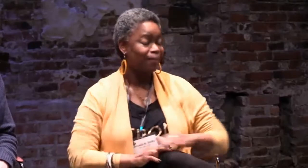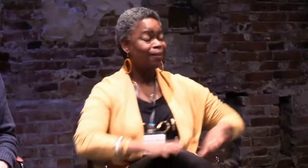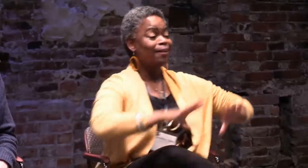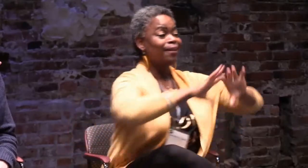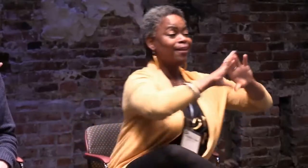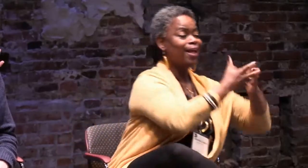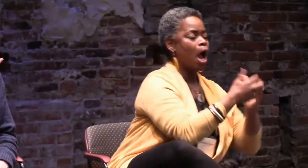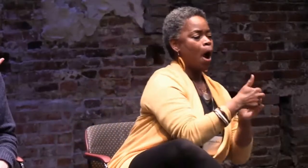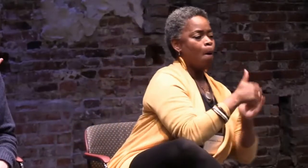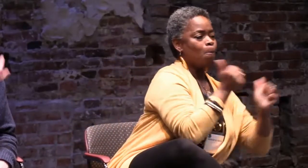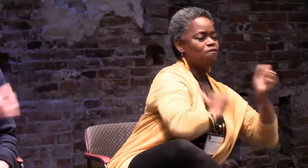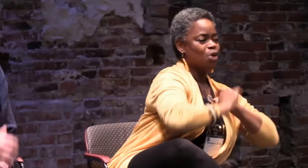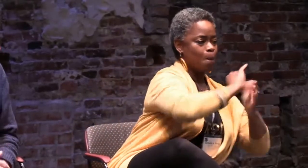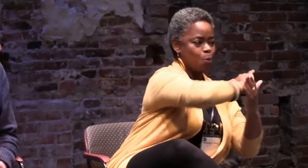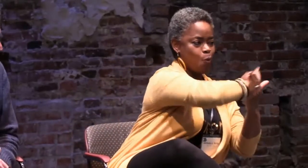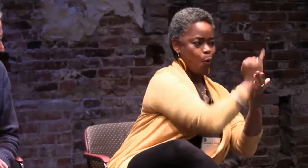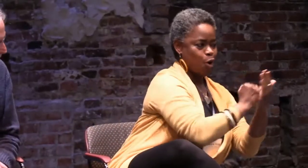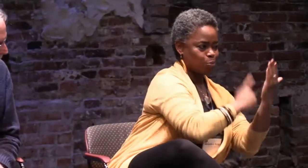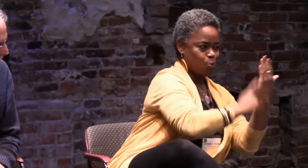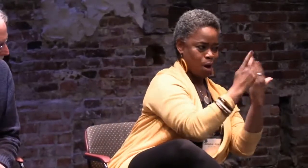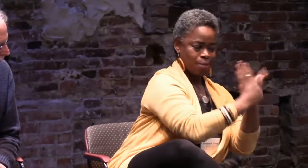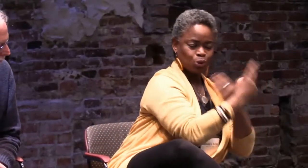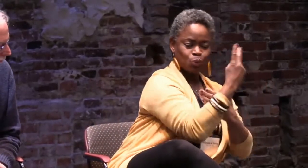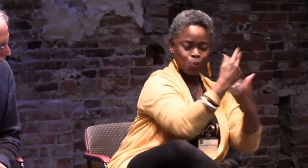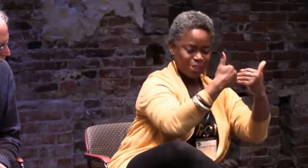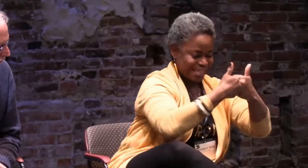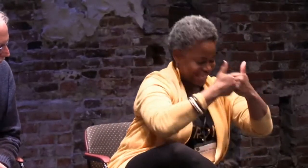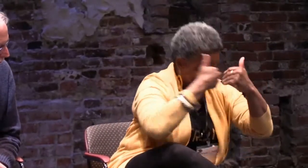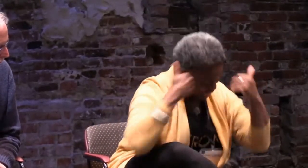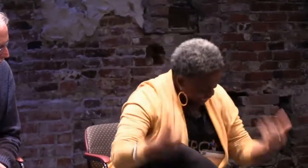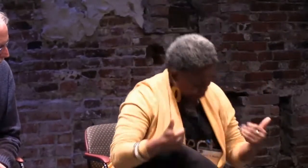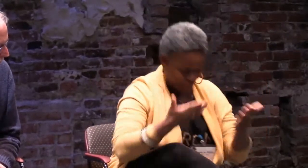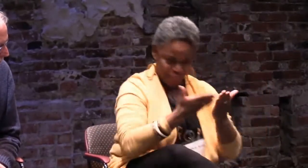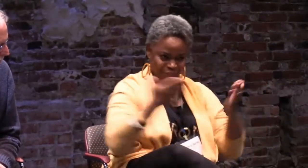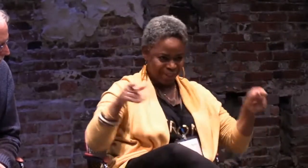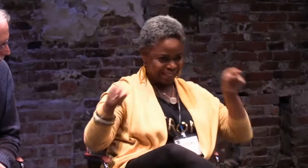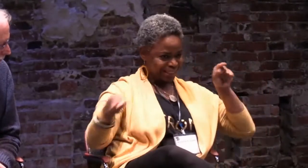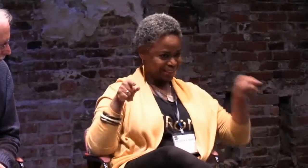There were two programs. The acting program and the performing arts program